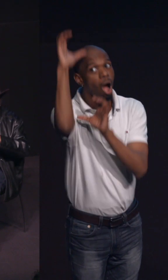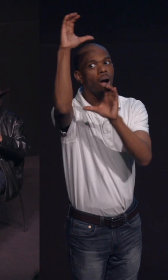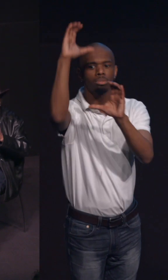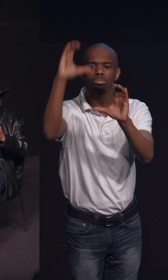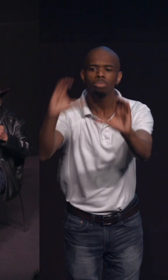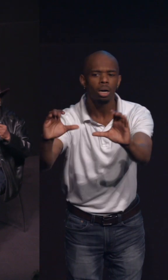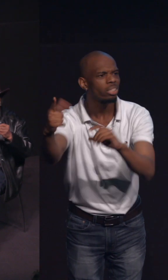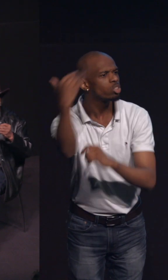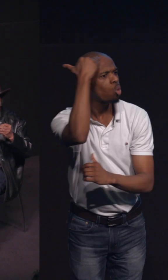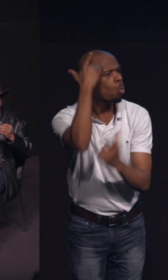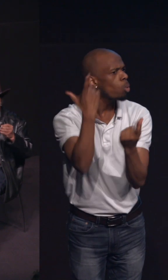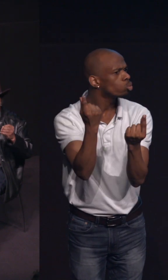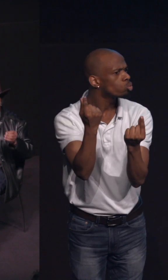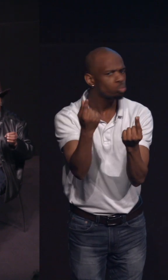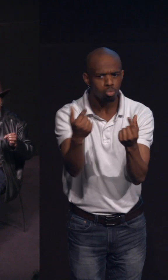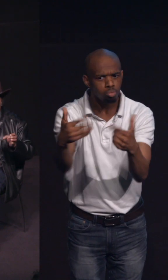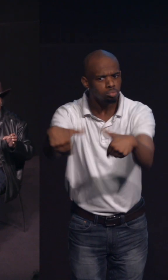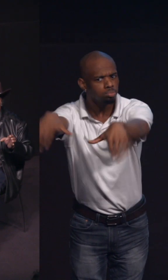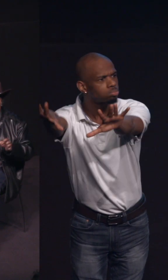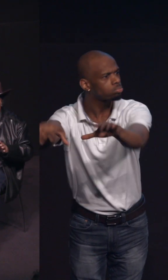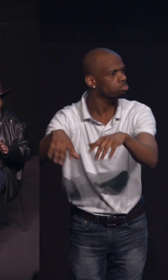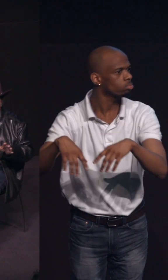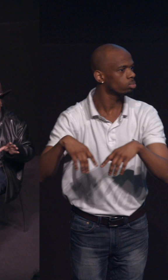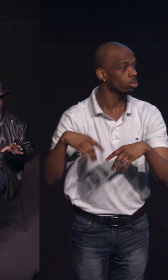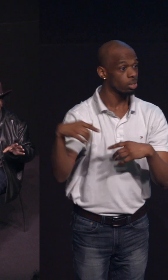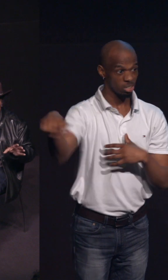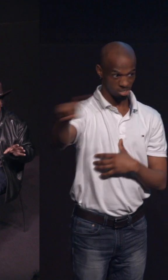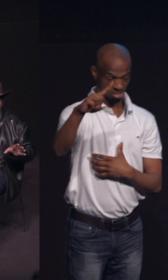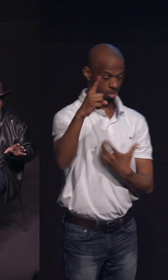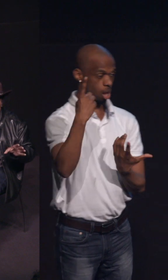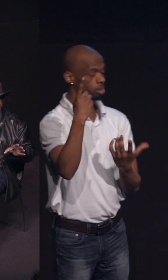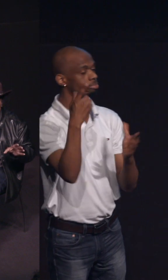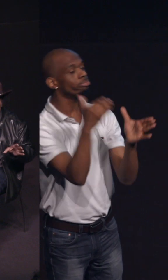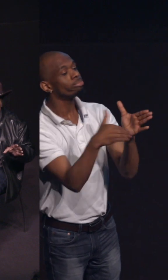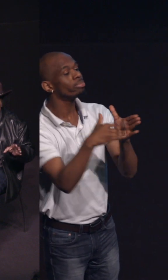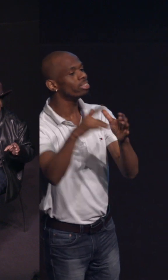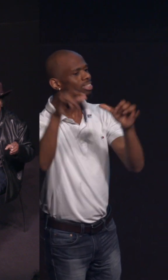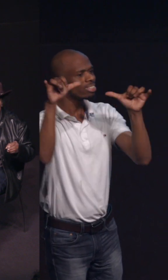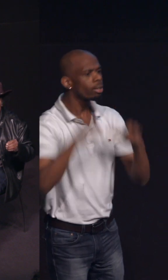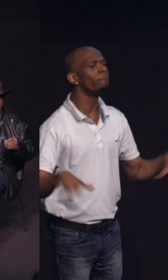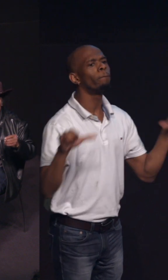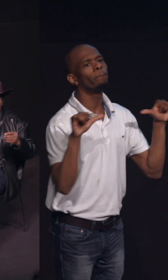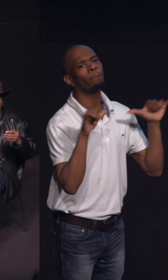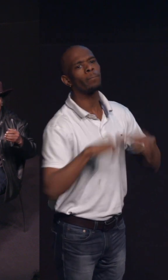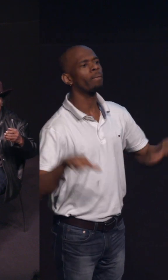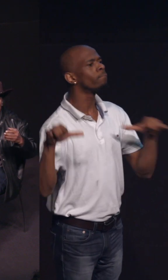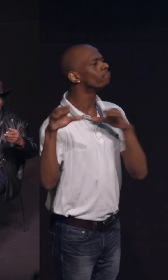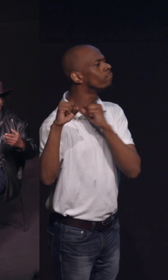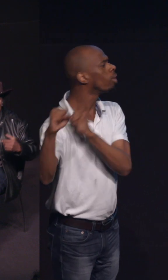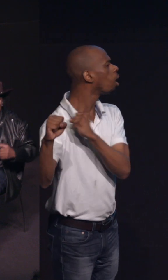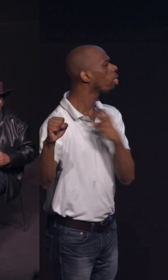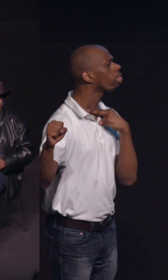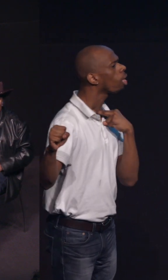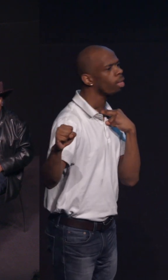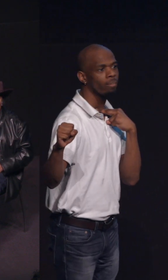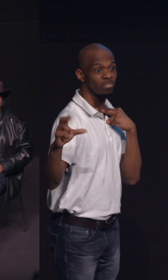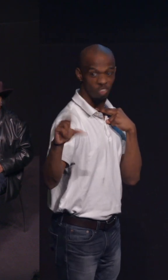They can not repeat the things that we did when we got committed. And like I says that in California we can raise